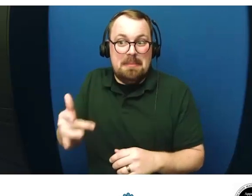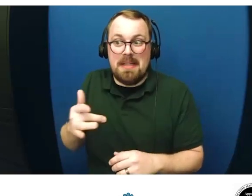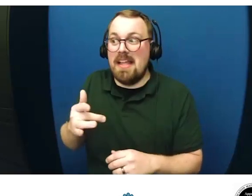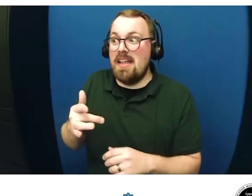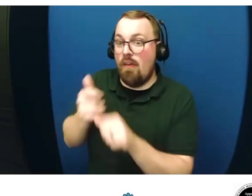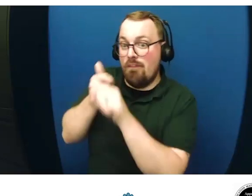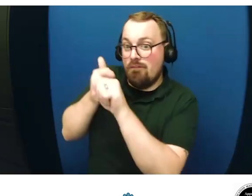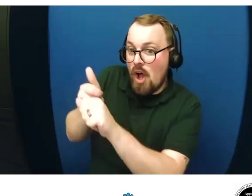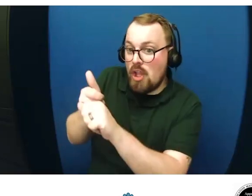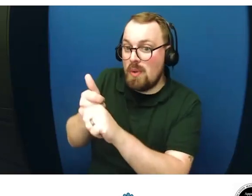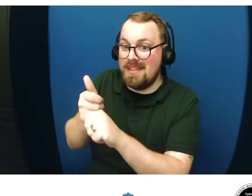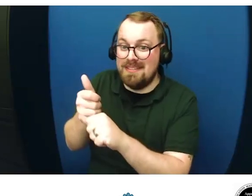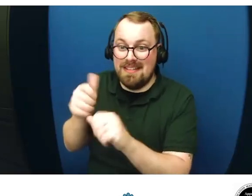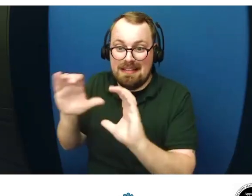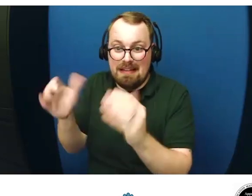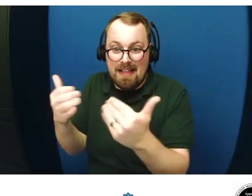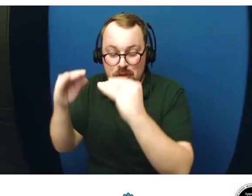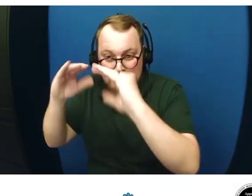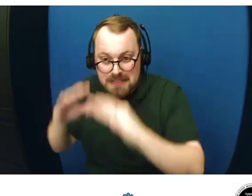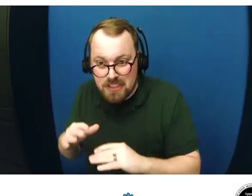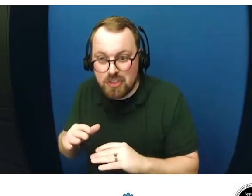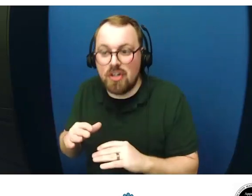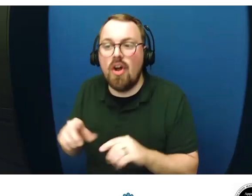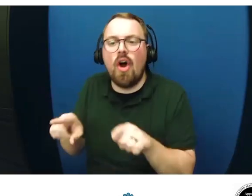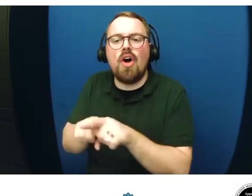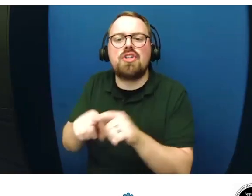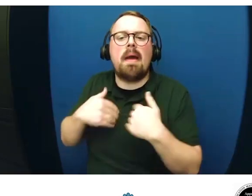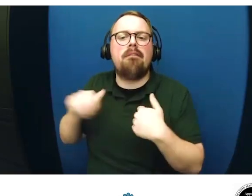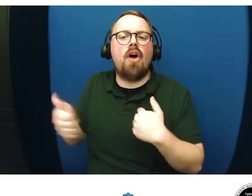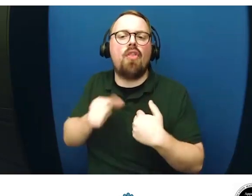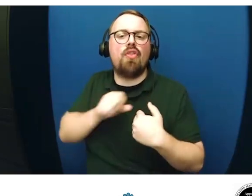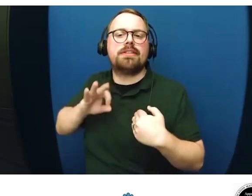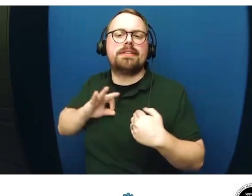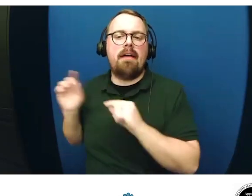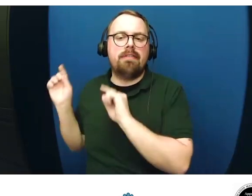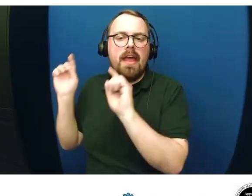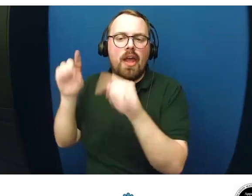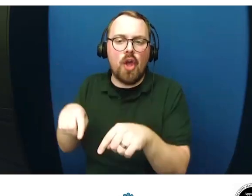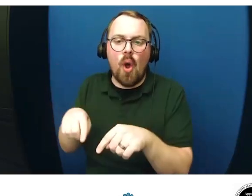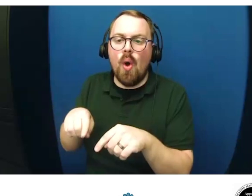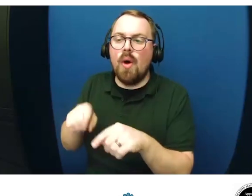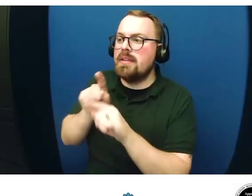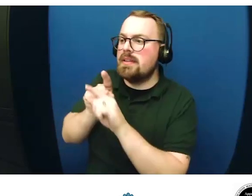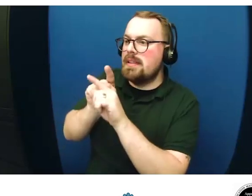teacher and from the professionals that are coming in to support the classroom teacher.